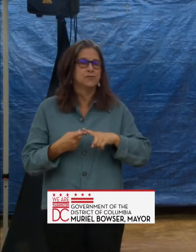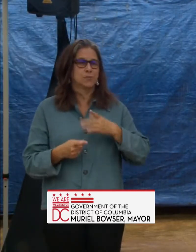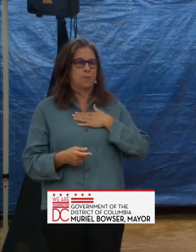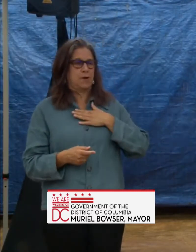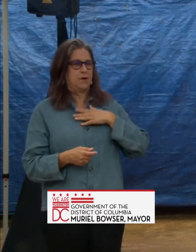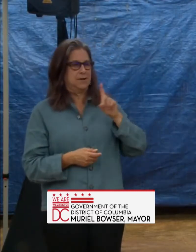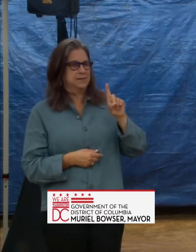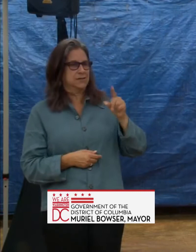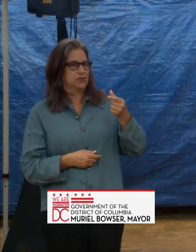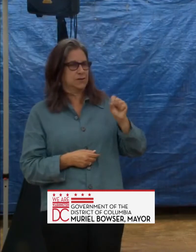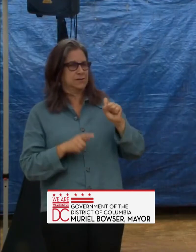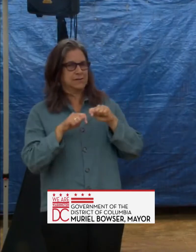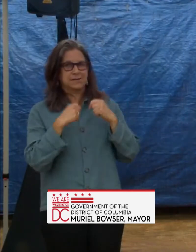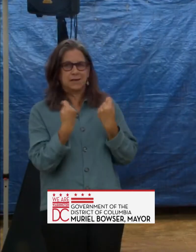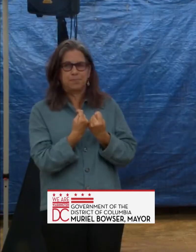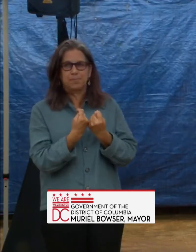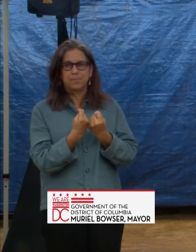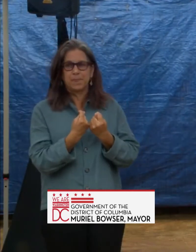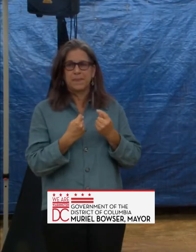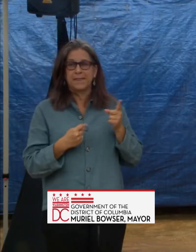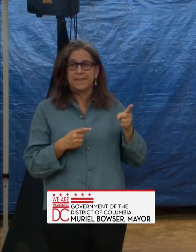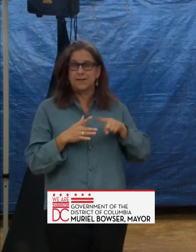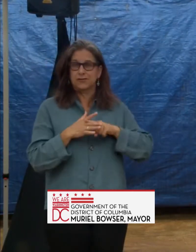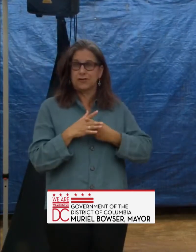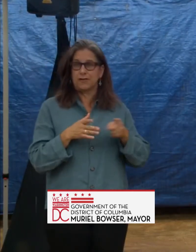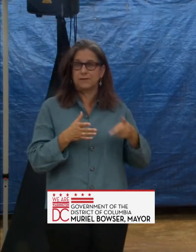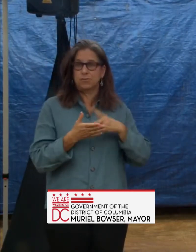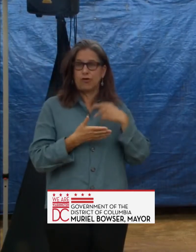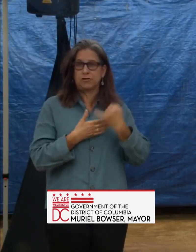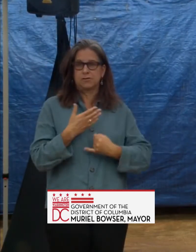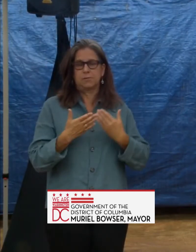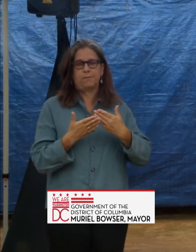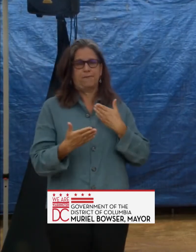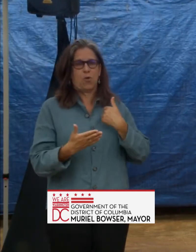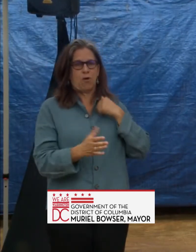PROJECT LONG BEFORE I CAME ONBOARD AT DGS, WHO STAND FIRM